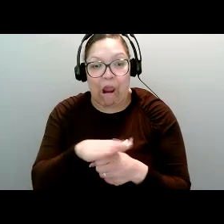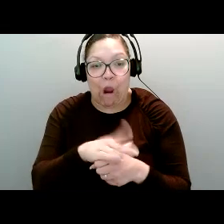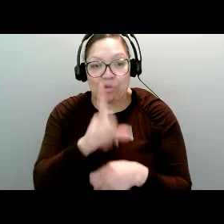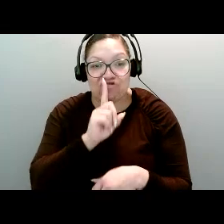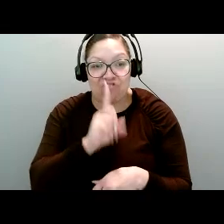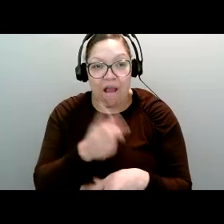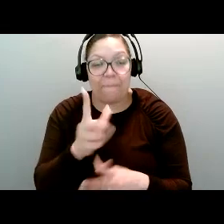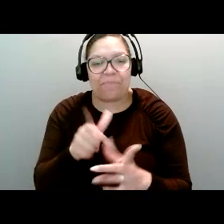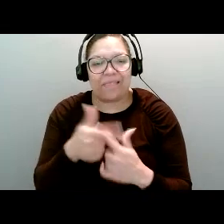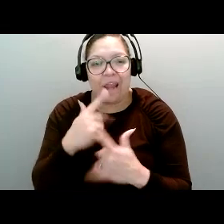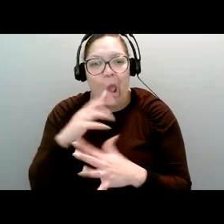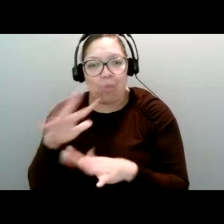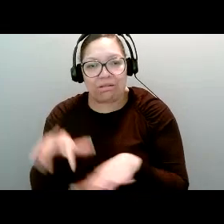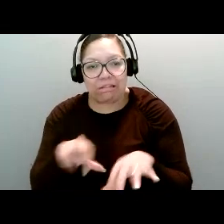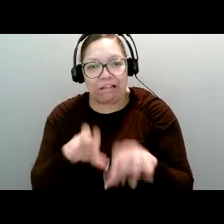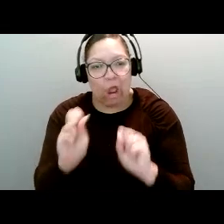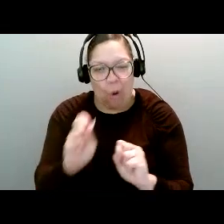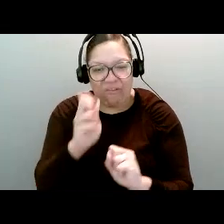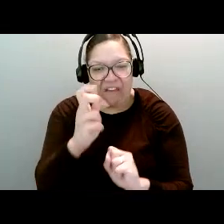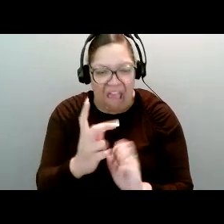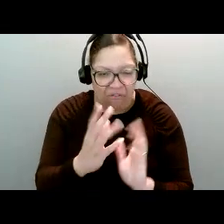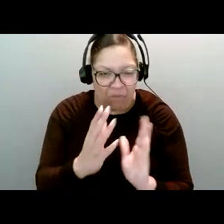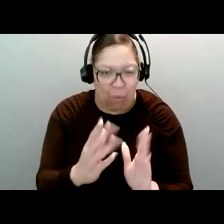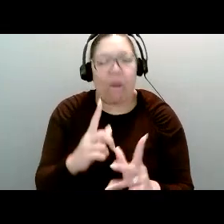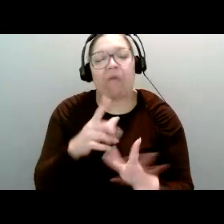specifically about the Great Dismal Swamp study.